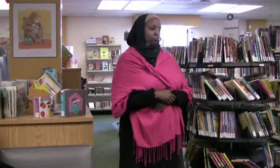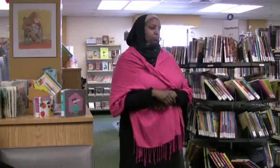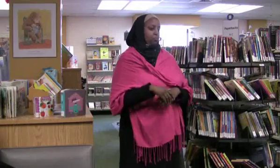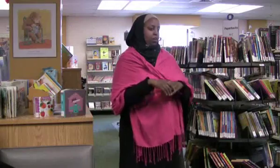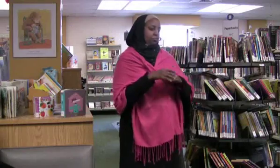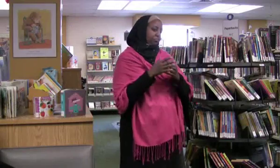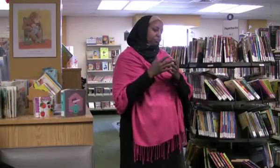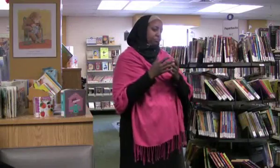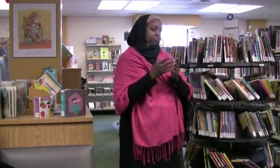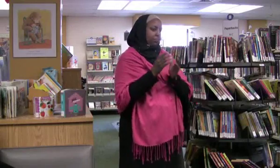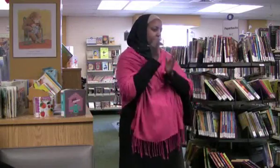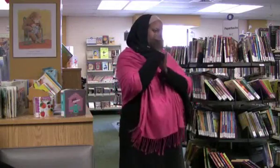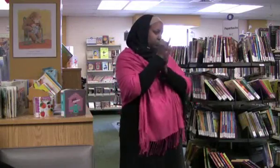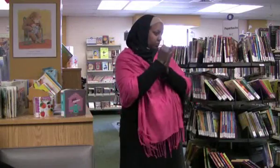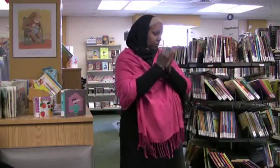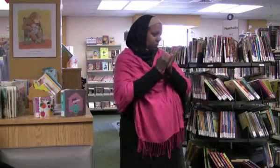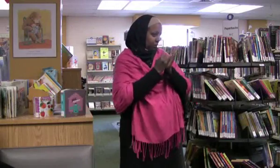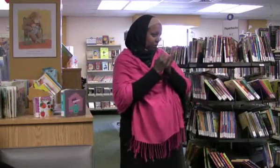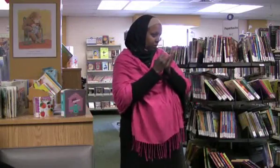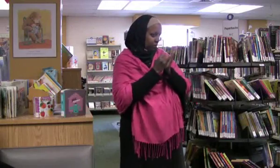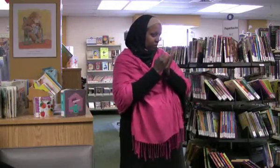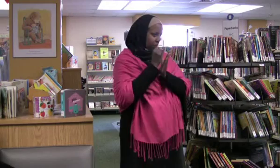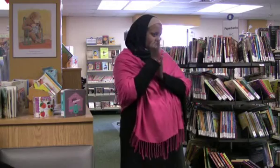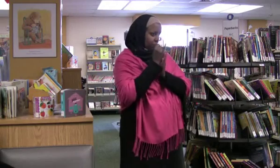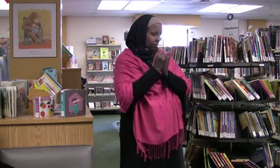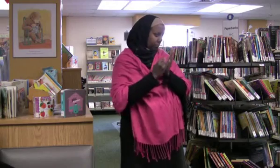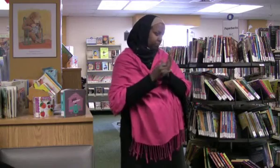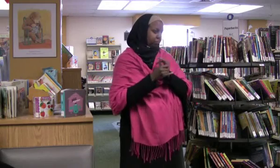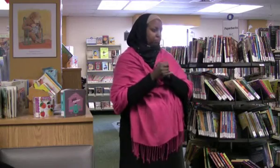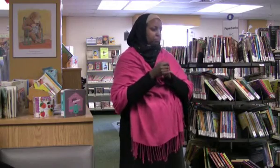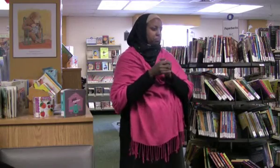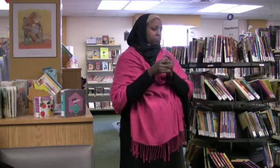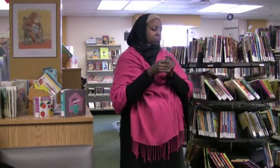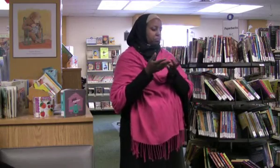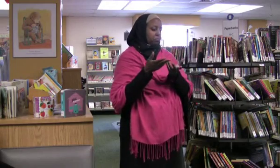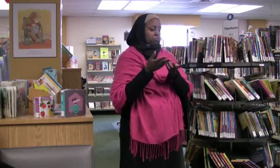They like to draw, paint and colour